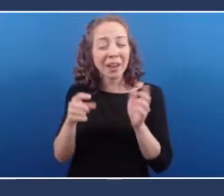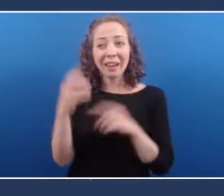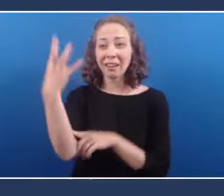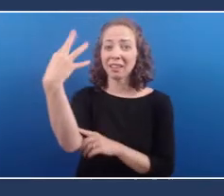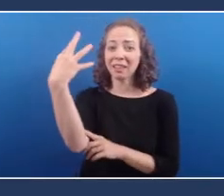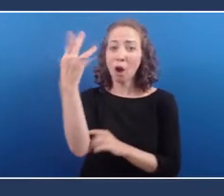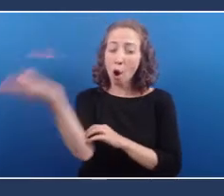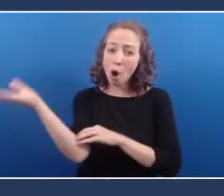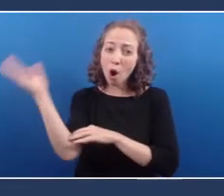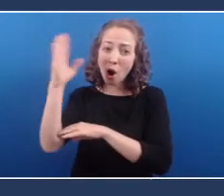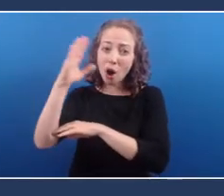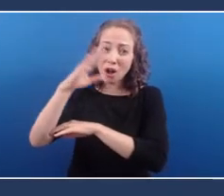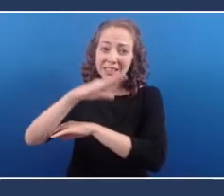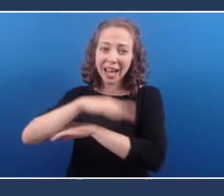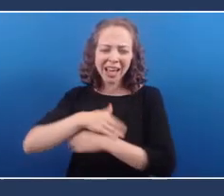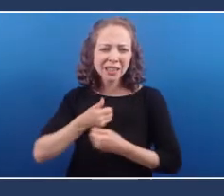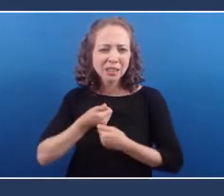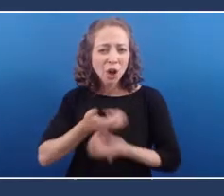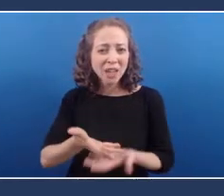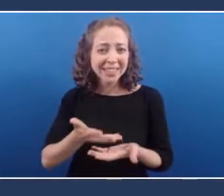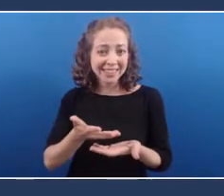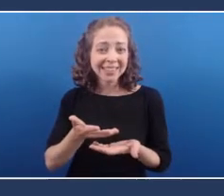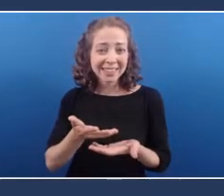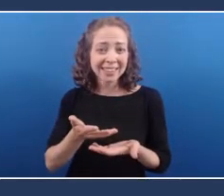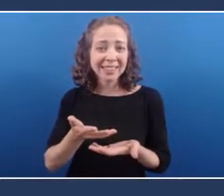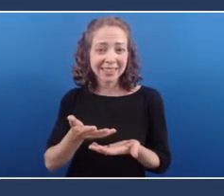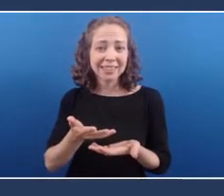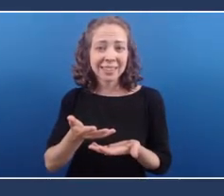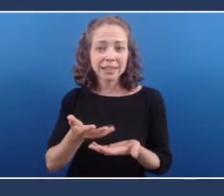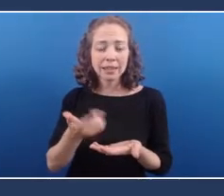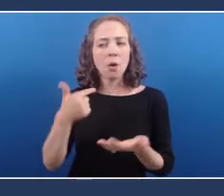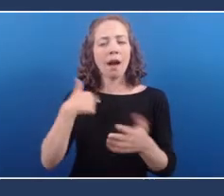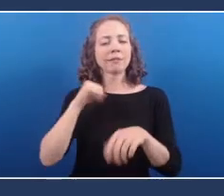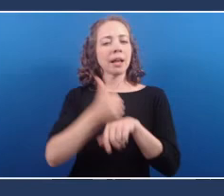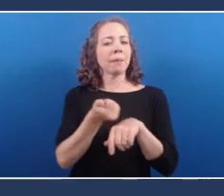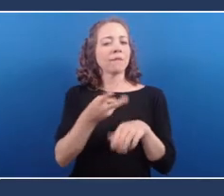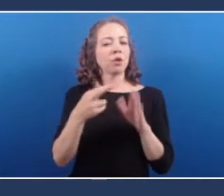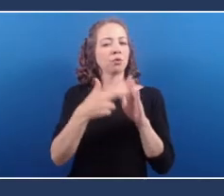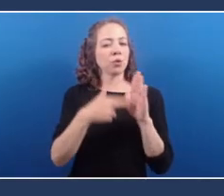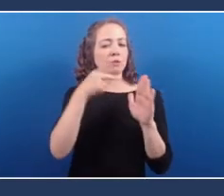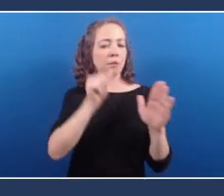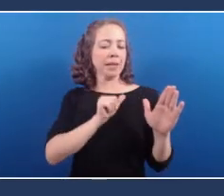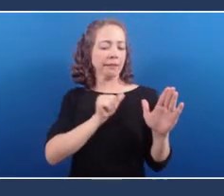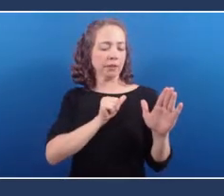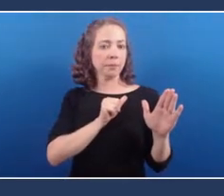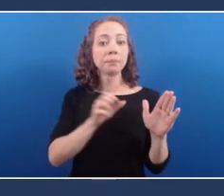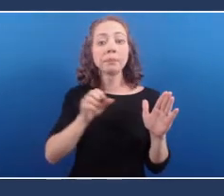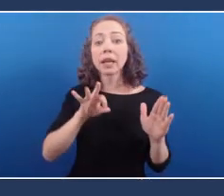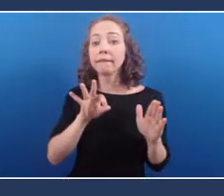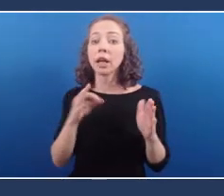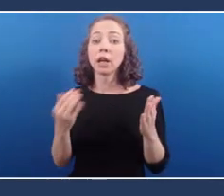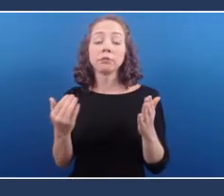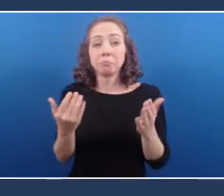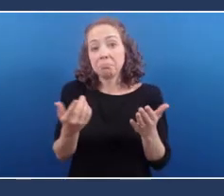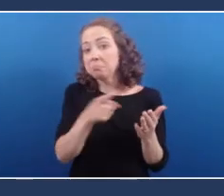So I have actually set up a couple of rules for myself, which might be helpful for you. If it is somebody new or a customer that I don’t regularly meet with,